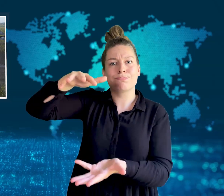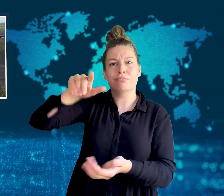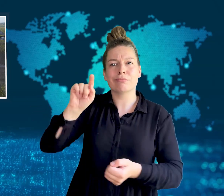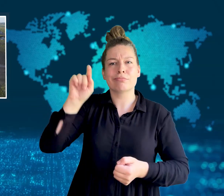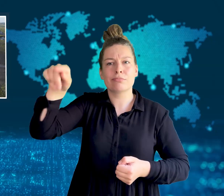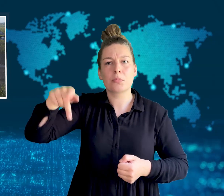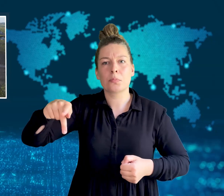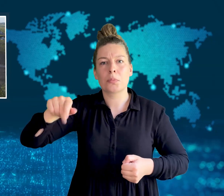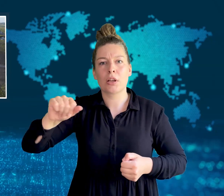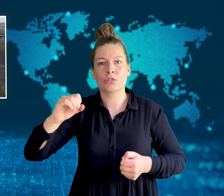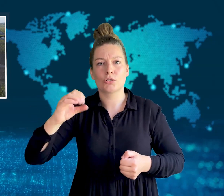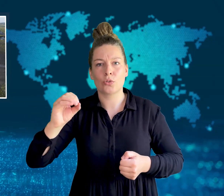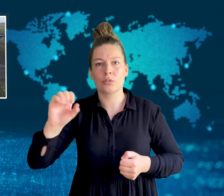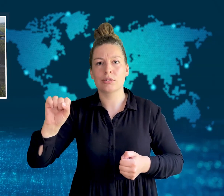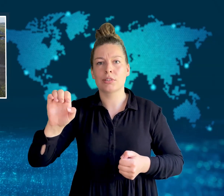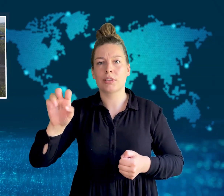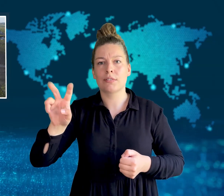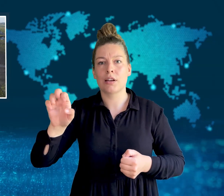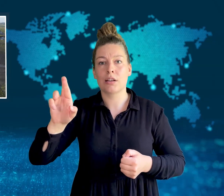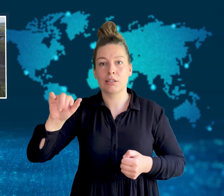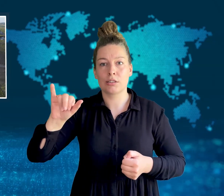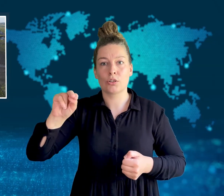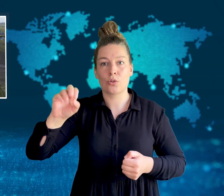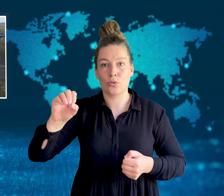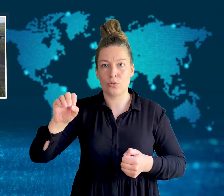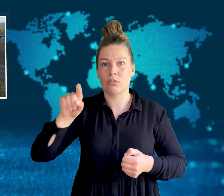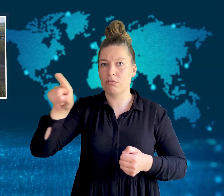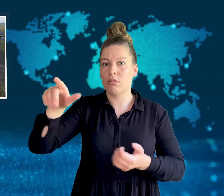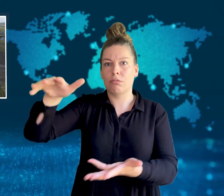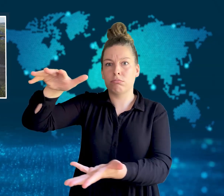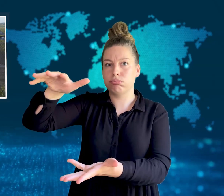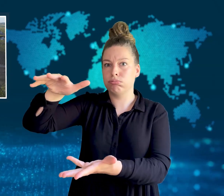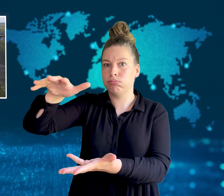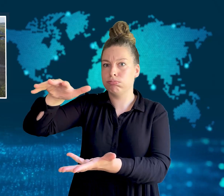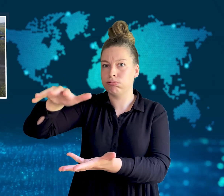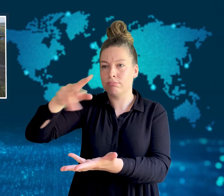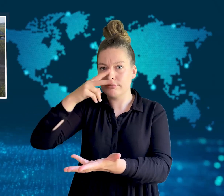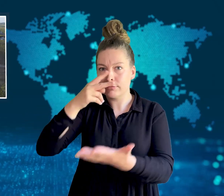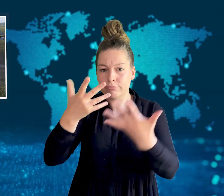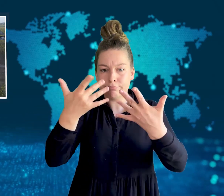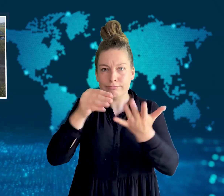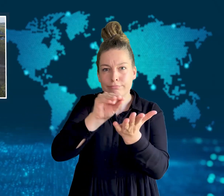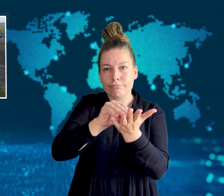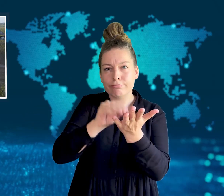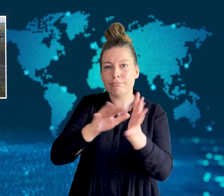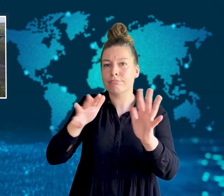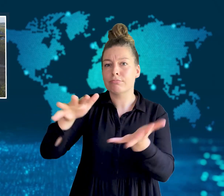It's been estimated that its water will be completely depleted by early July.